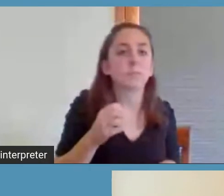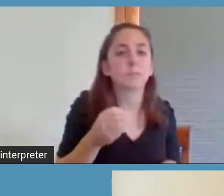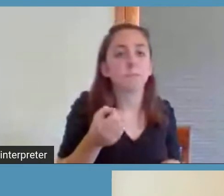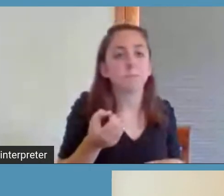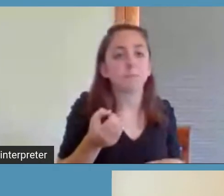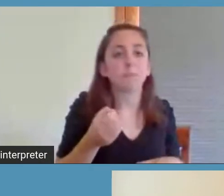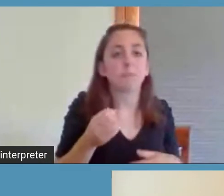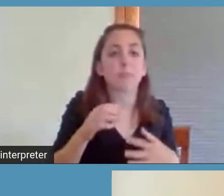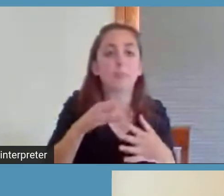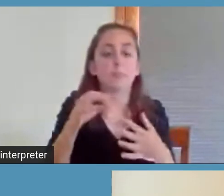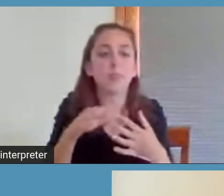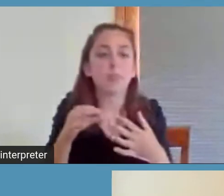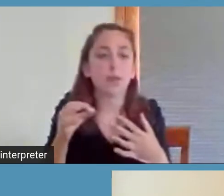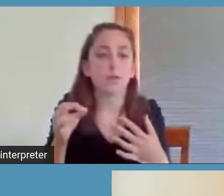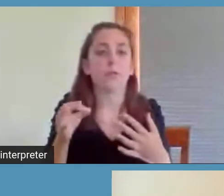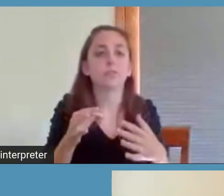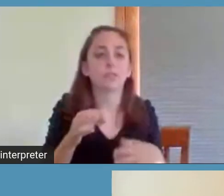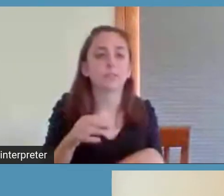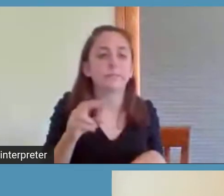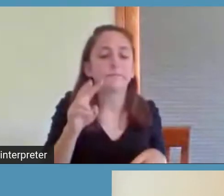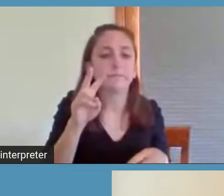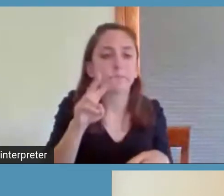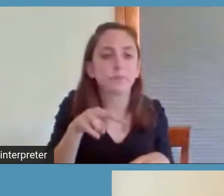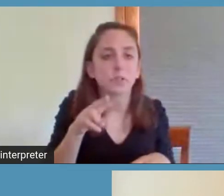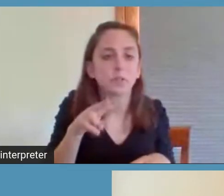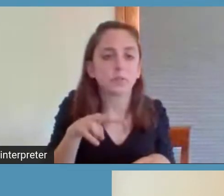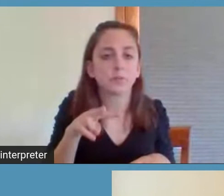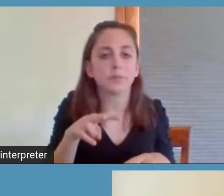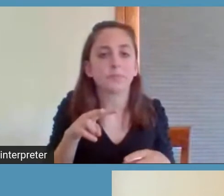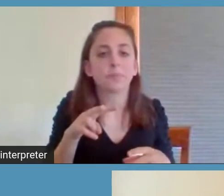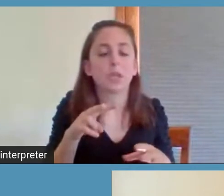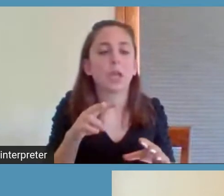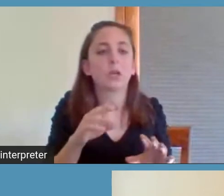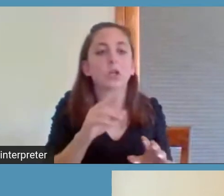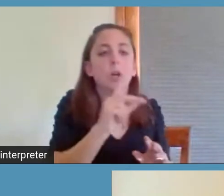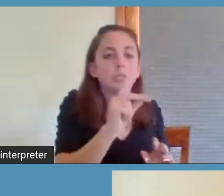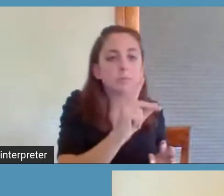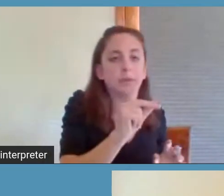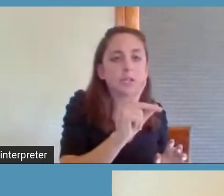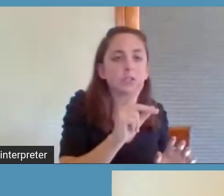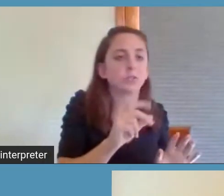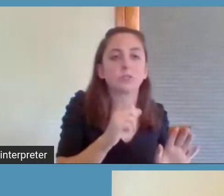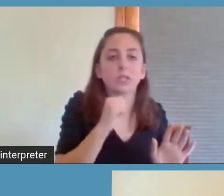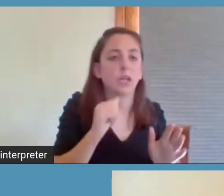exhibits it wasn't for [ __ ] matrix but i know that a lot of work was done for that in second